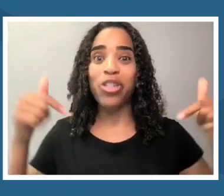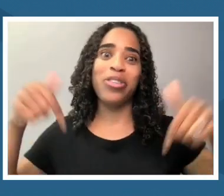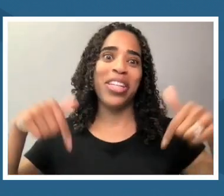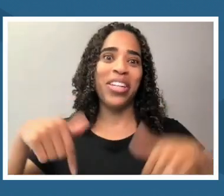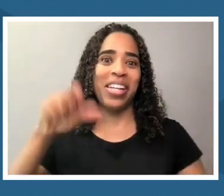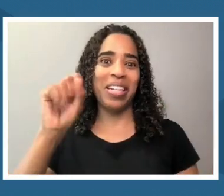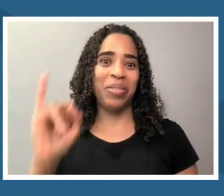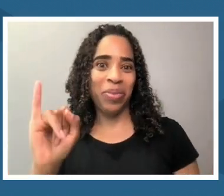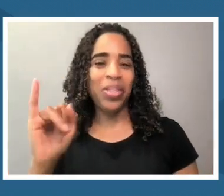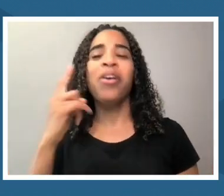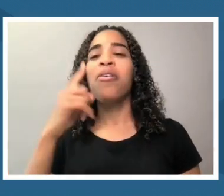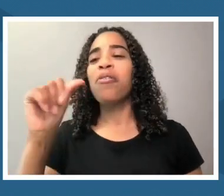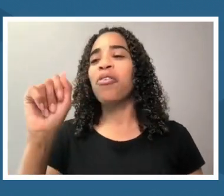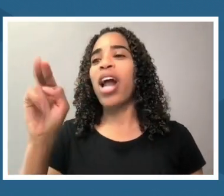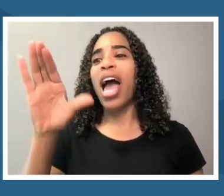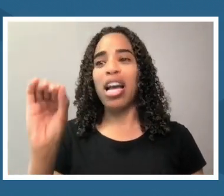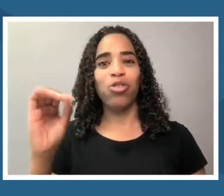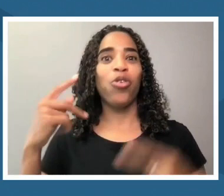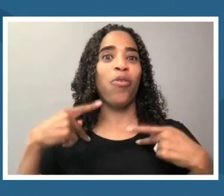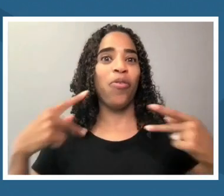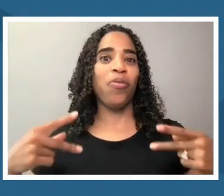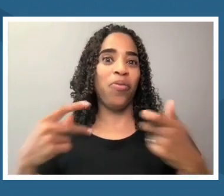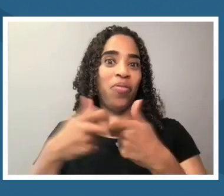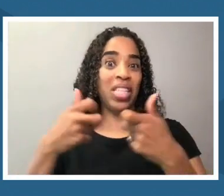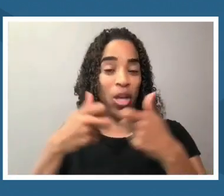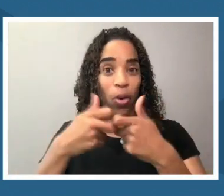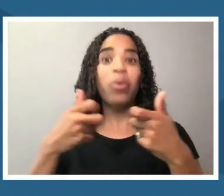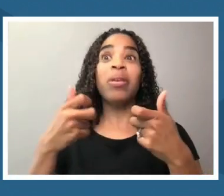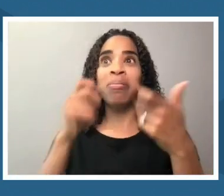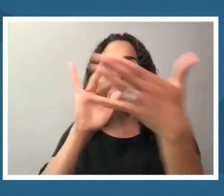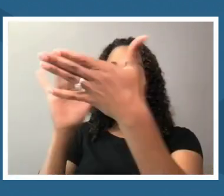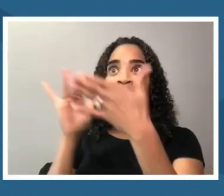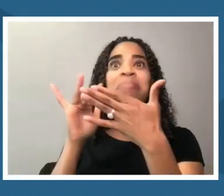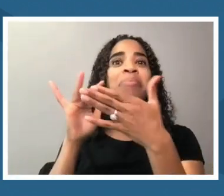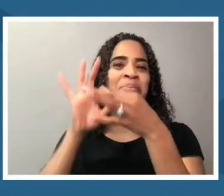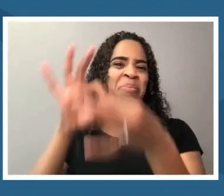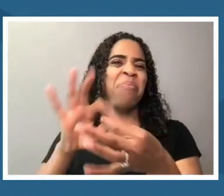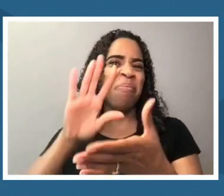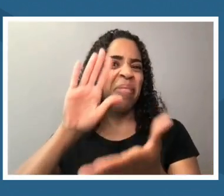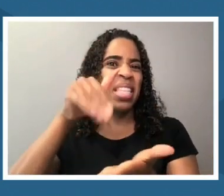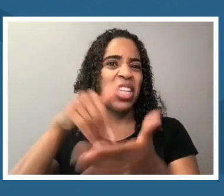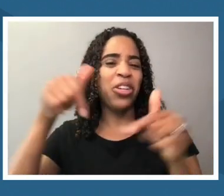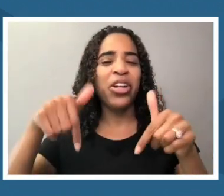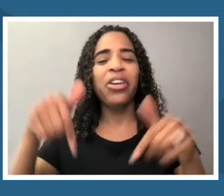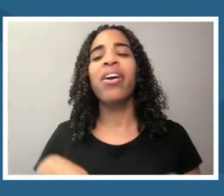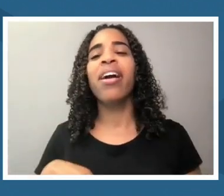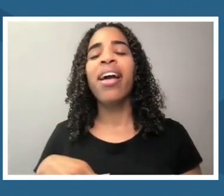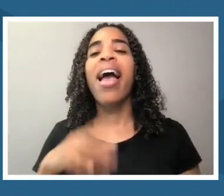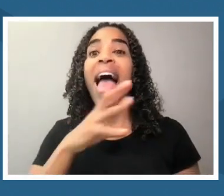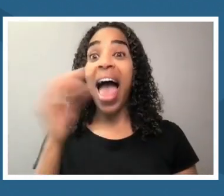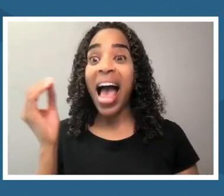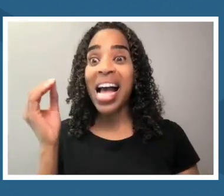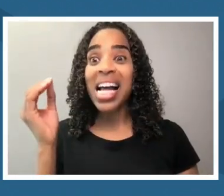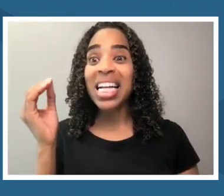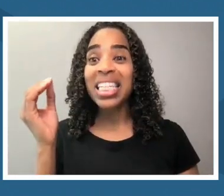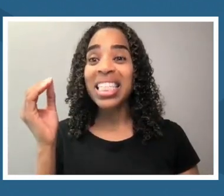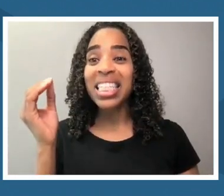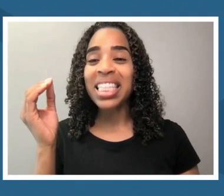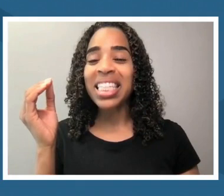observatory part of the center for astrophysics and on